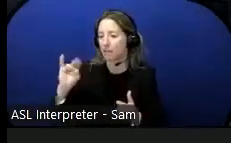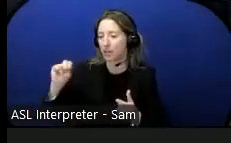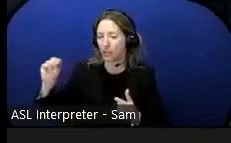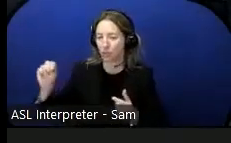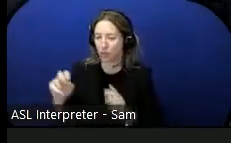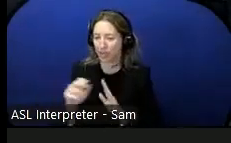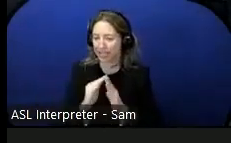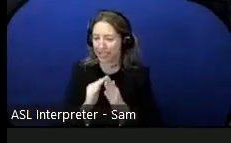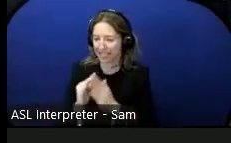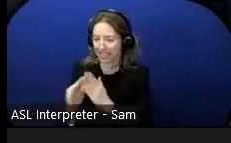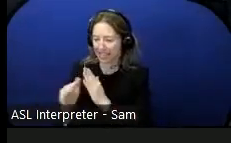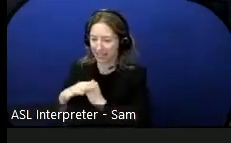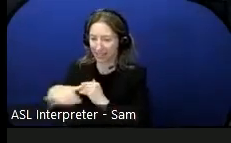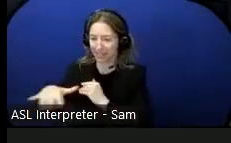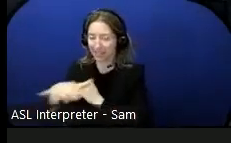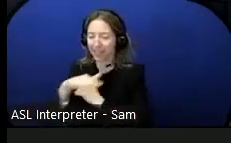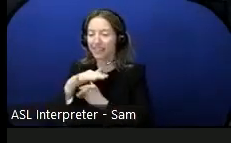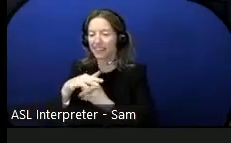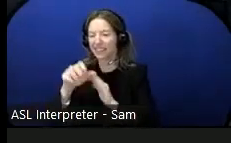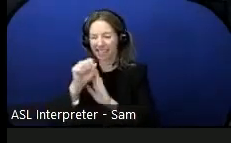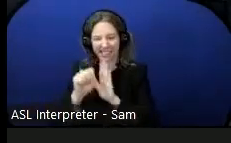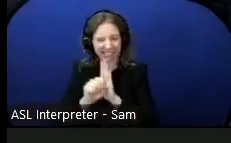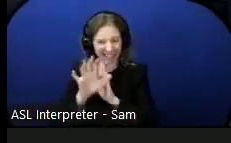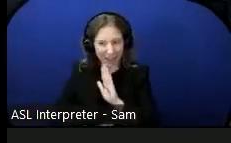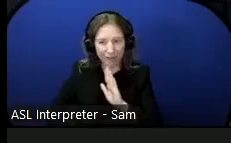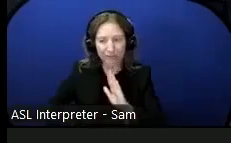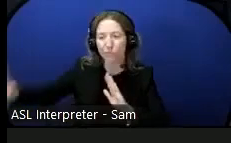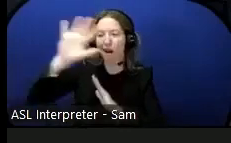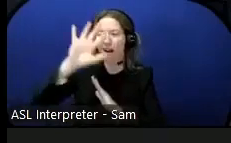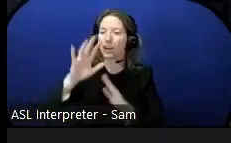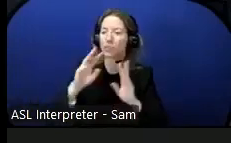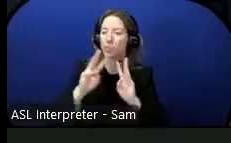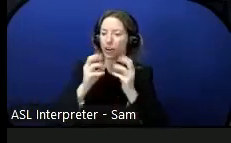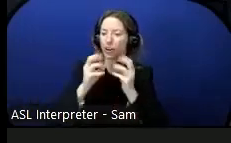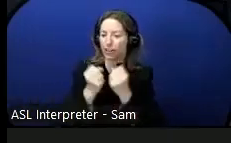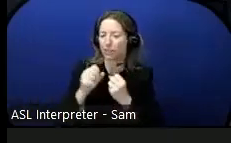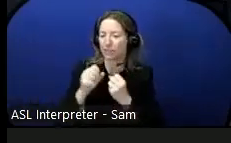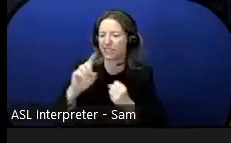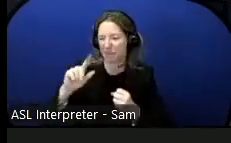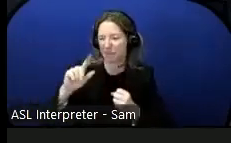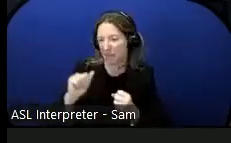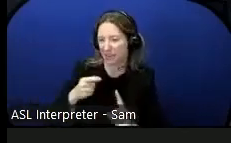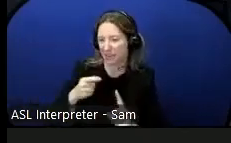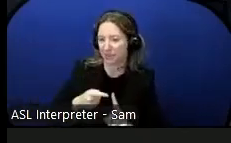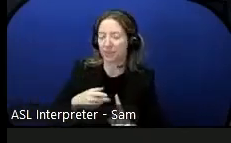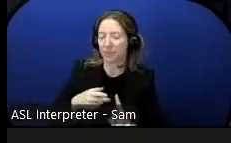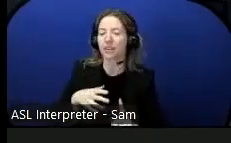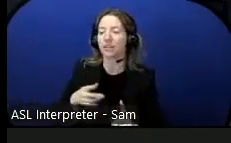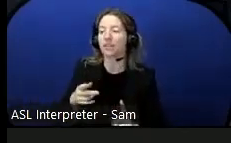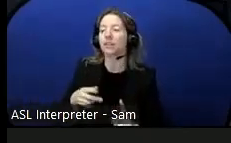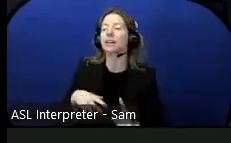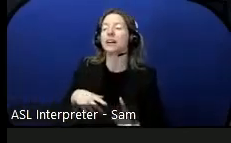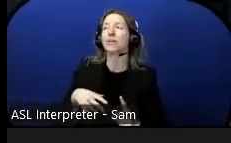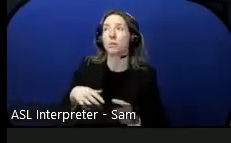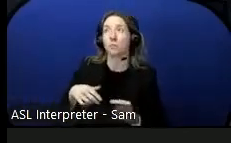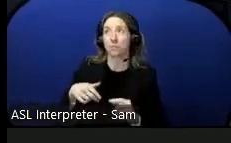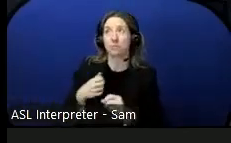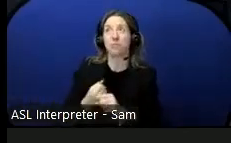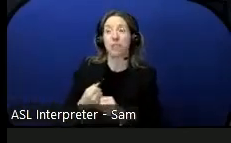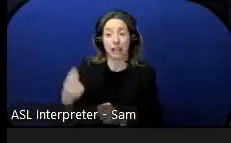he'll be doing the last two, one in April, one in May, and he is going to be coming back to teach